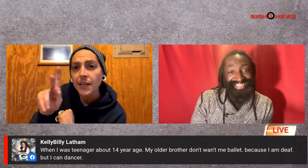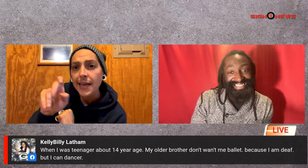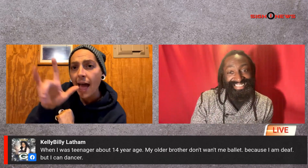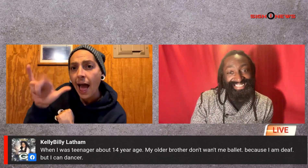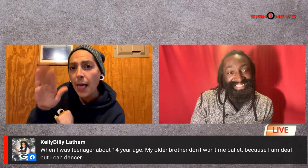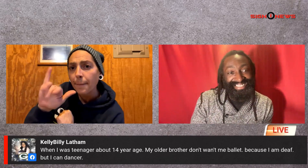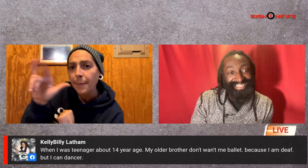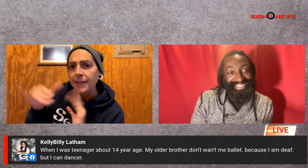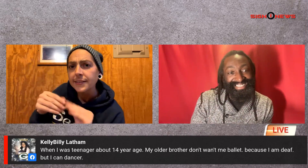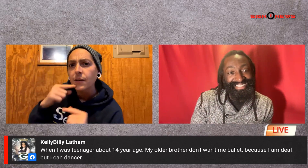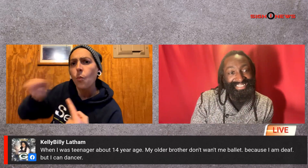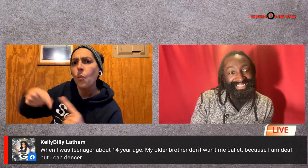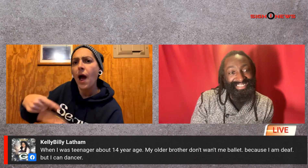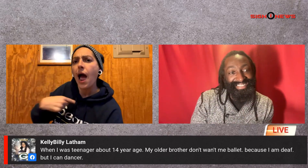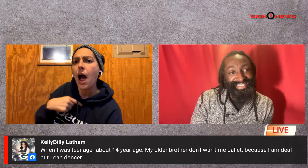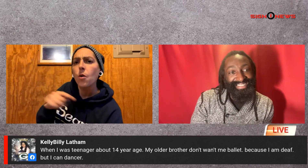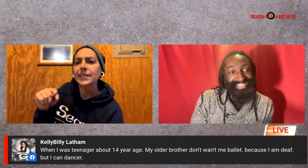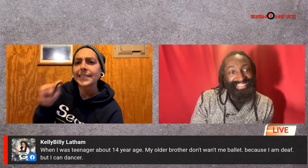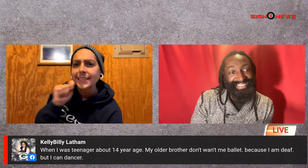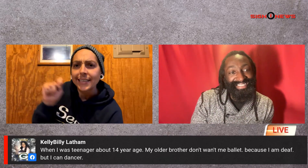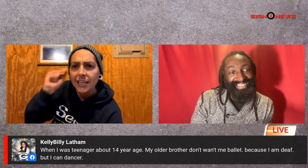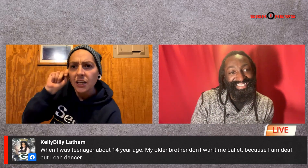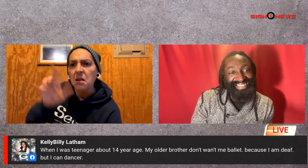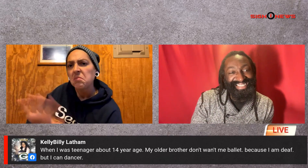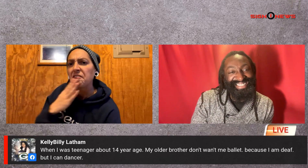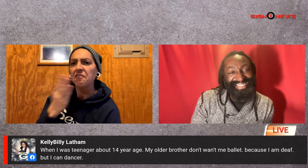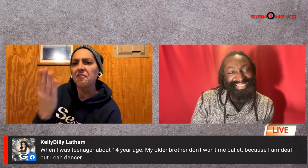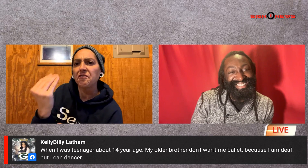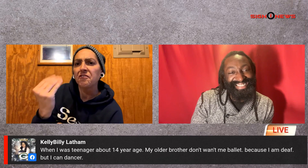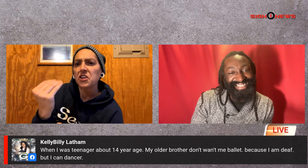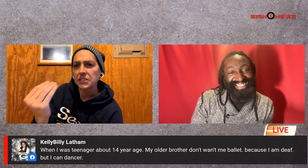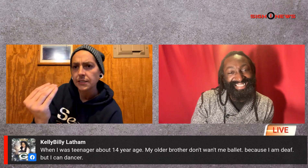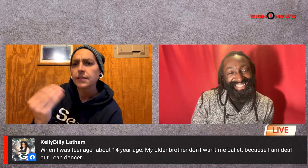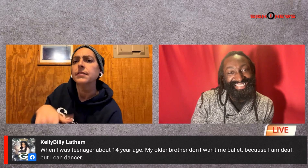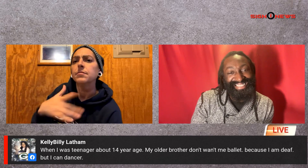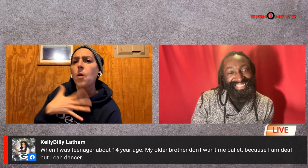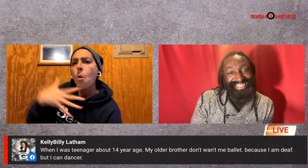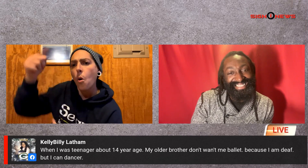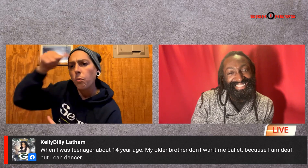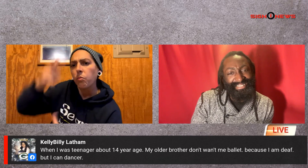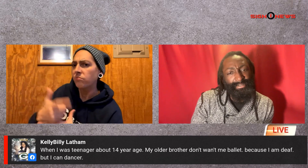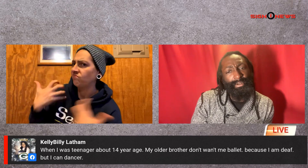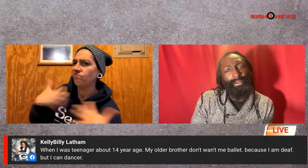Billy Latham said when I was a teenager about 14 years old my older brother did not want